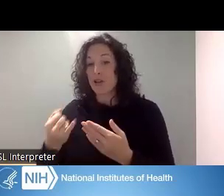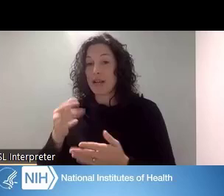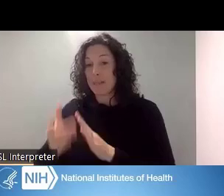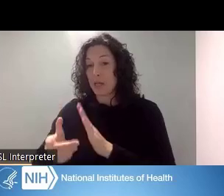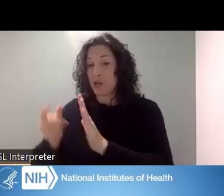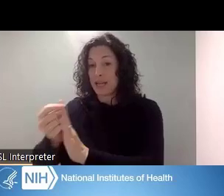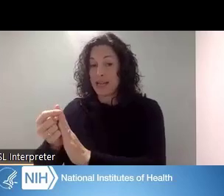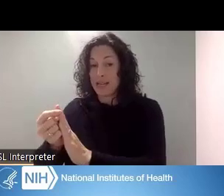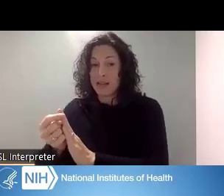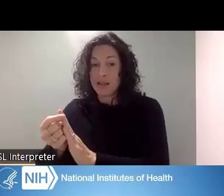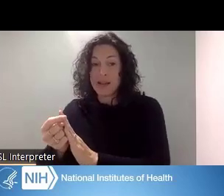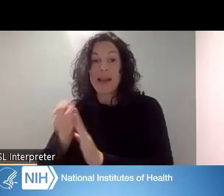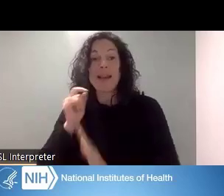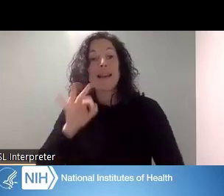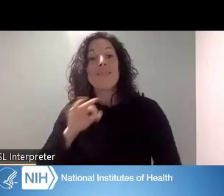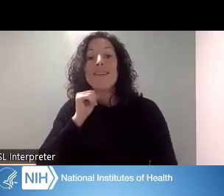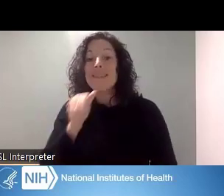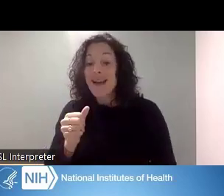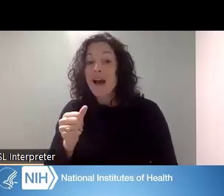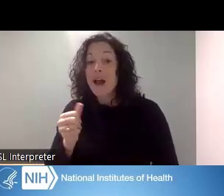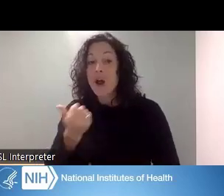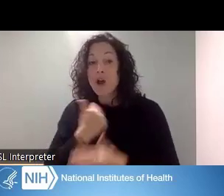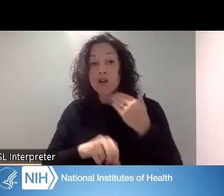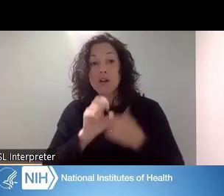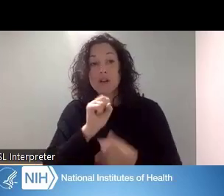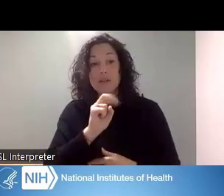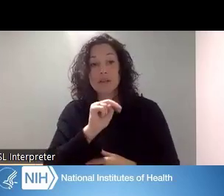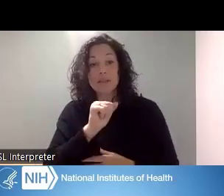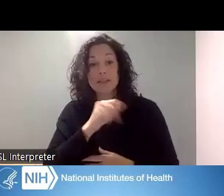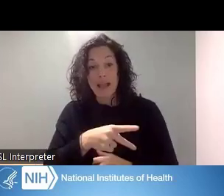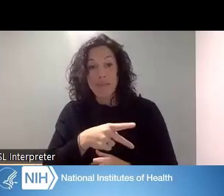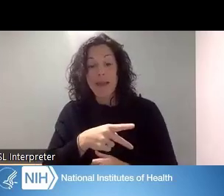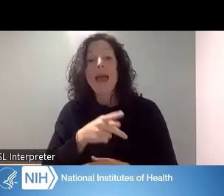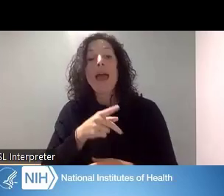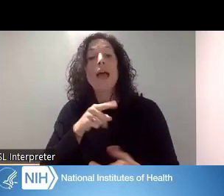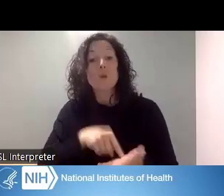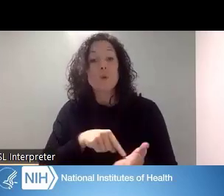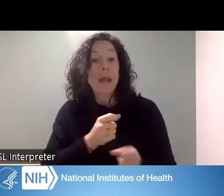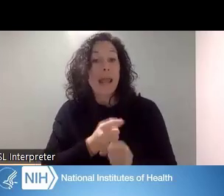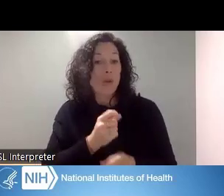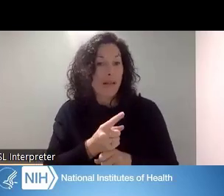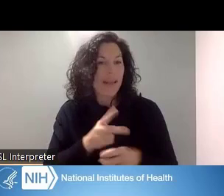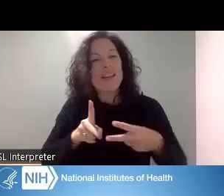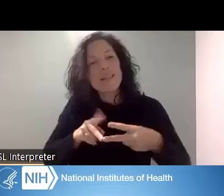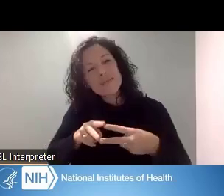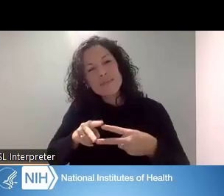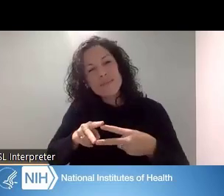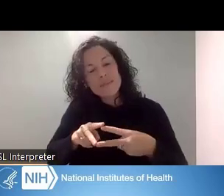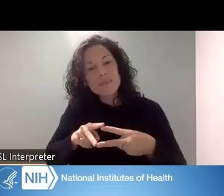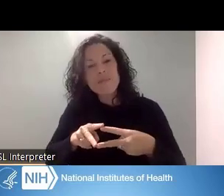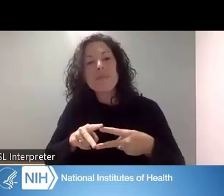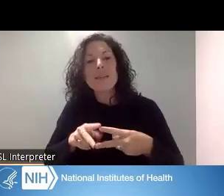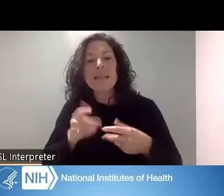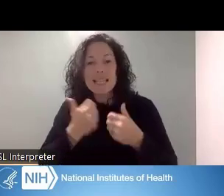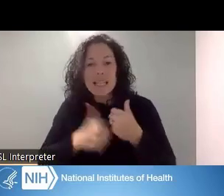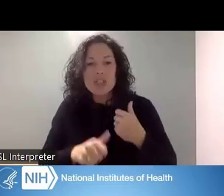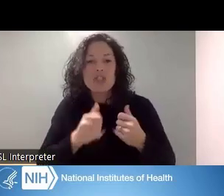and if a grant is not under SNAP, an FFR is due annually at the end of each individual budget period.